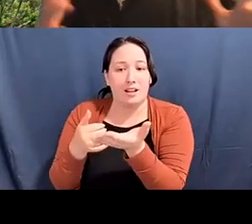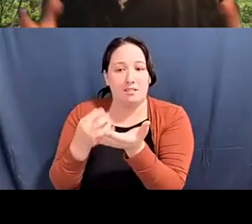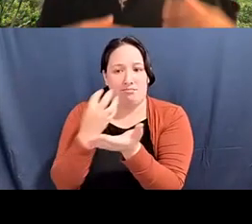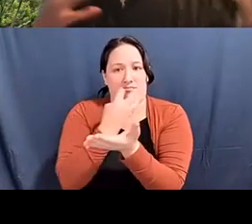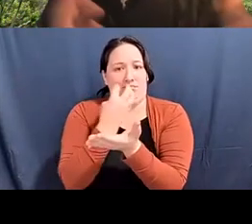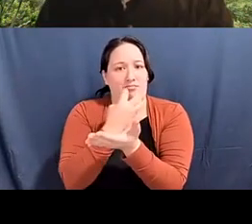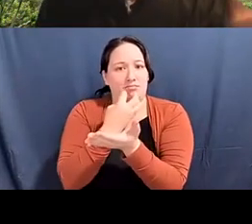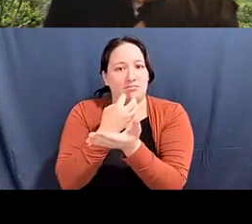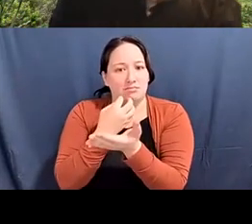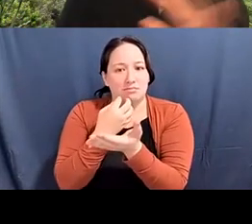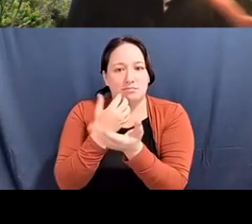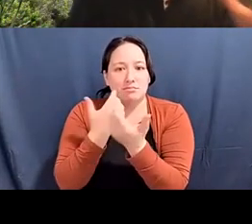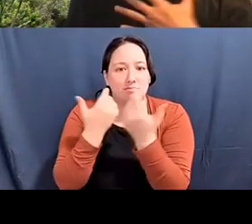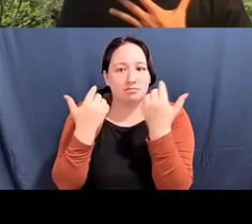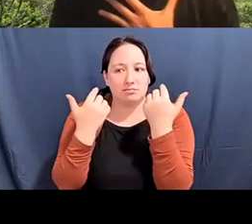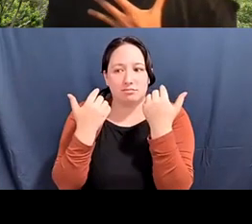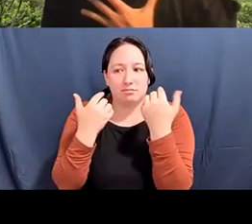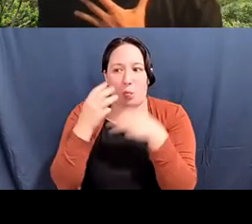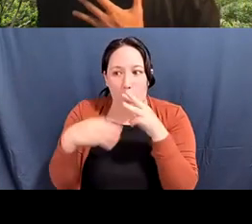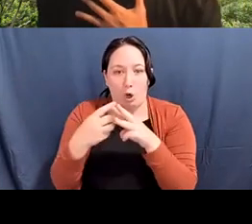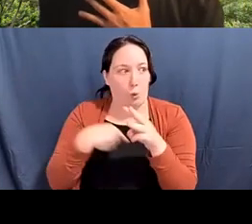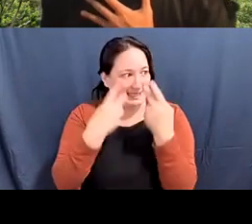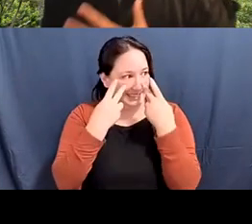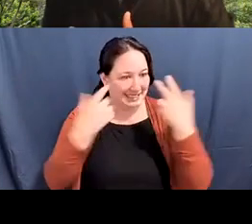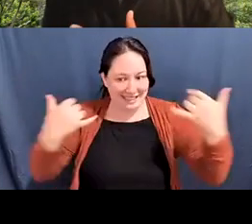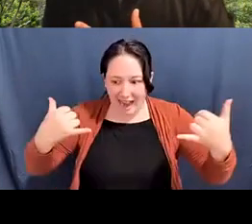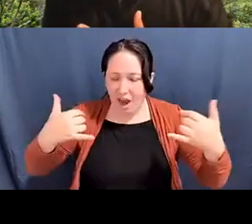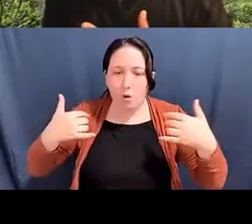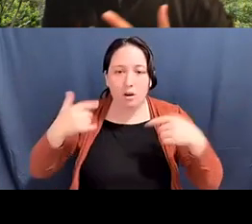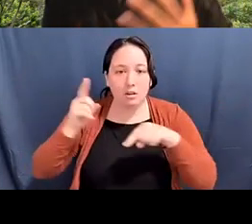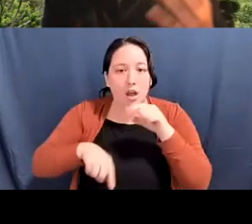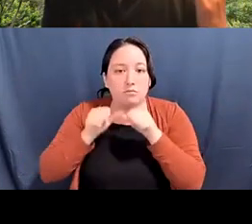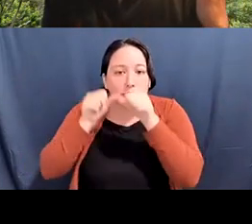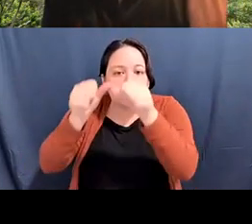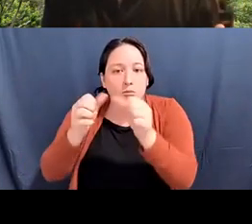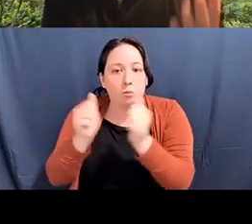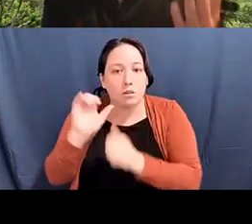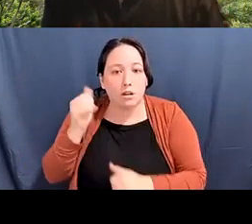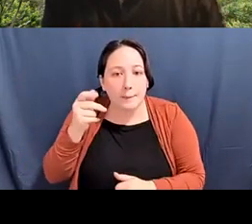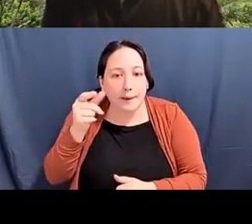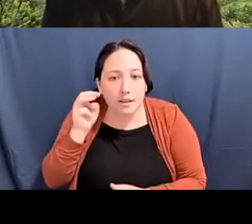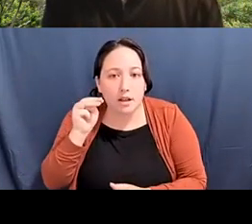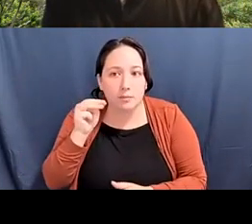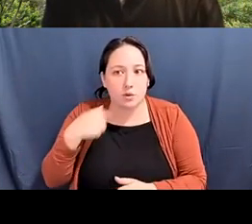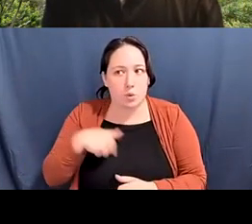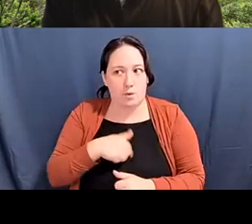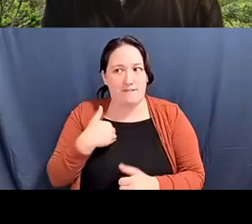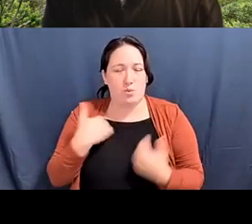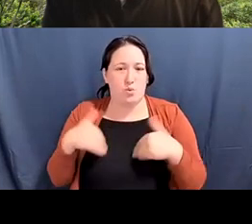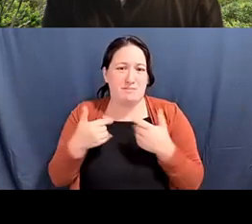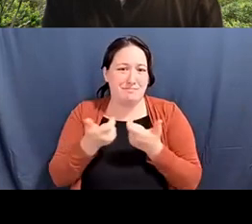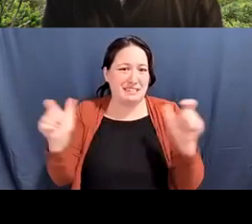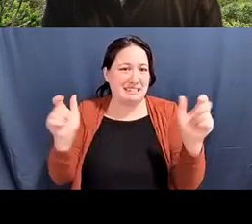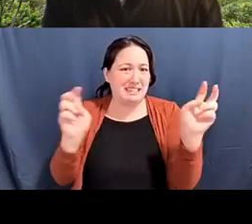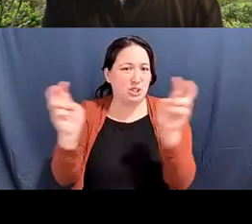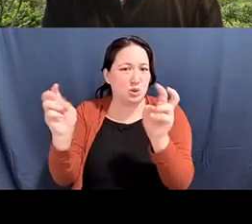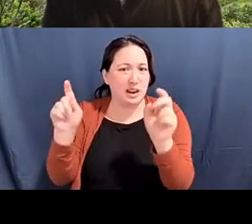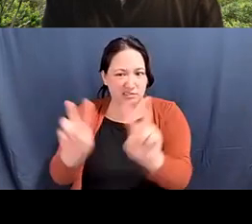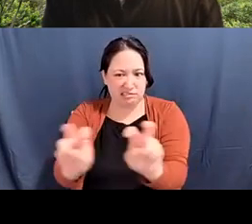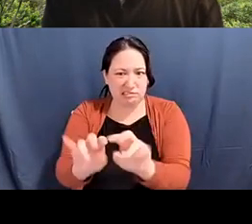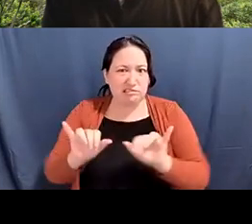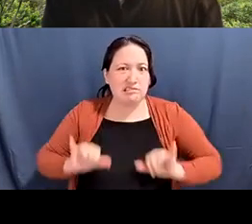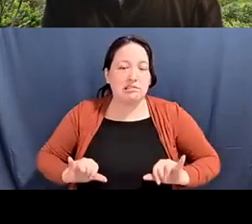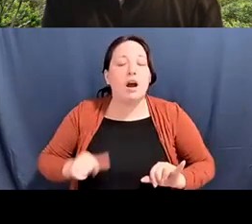Alex Tom he/him: plants, whatever... just we have a big contradiction front of us, and I feel like young people are very clear about that.